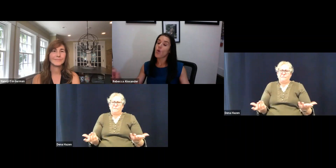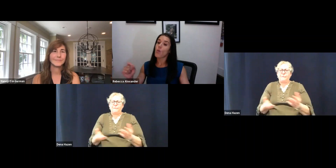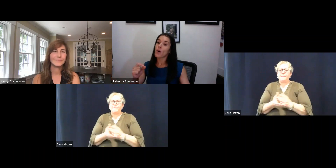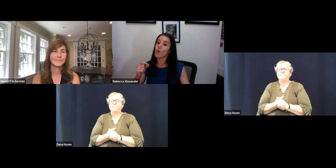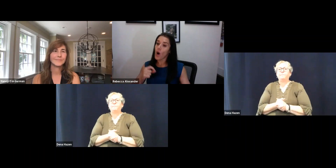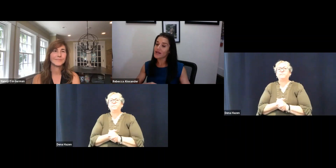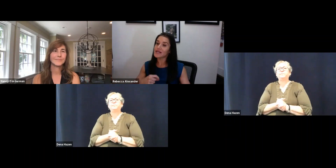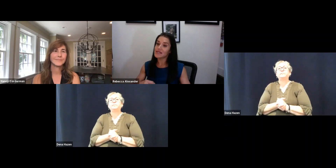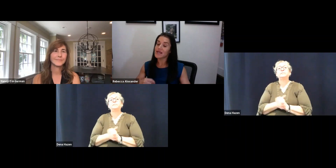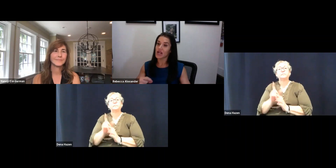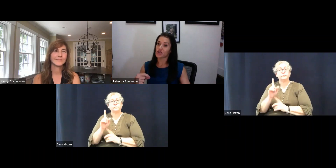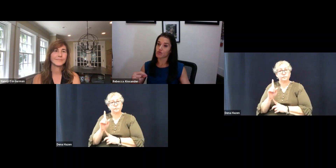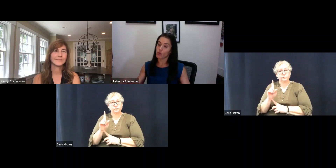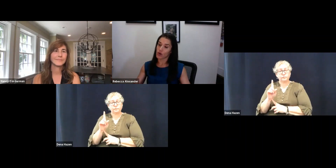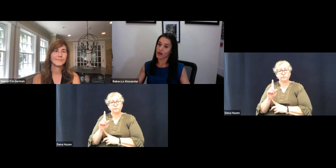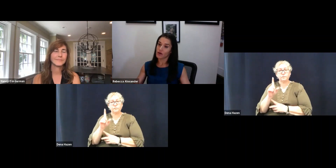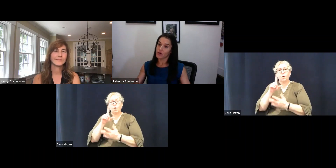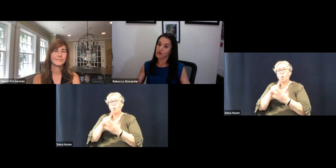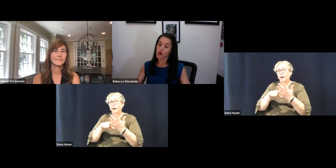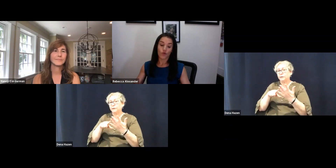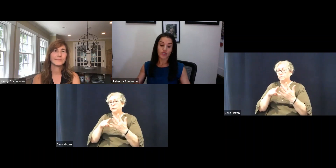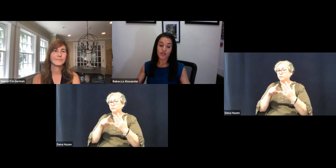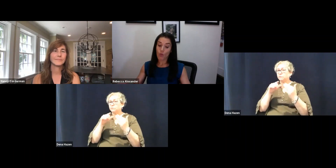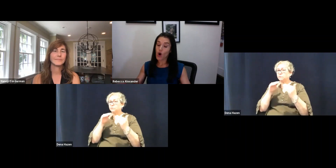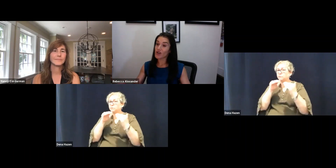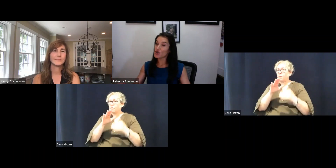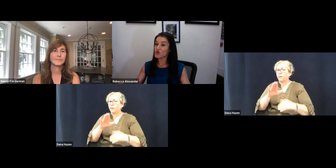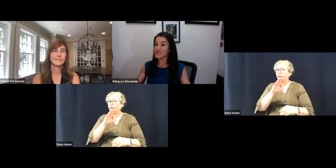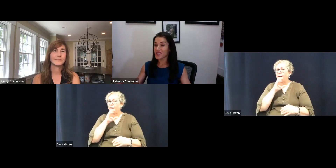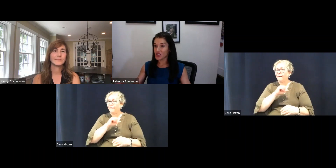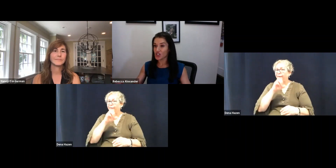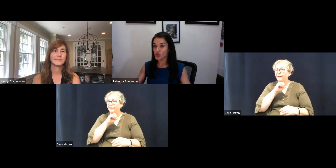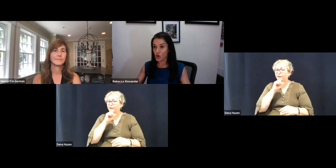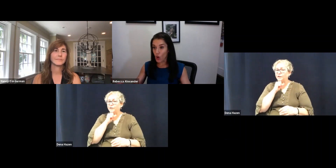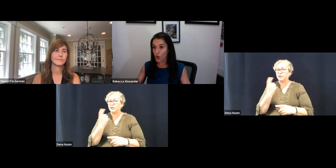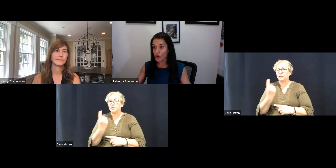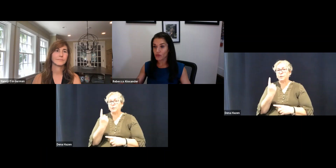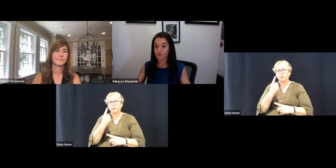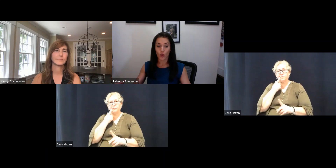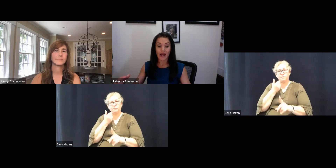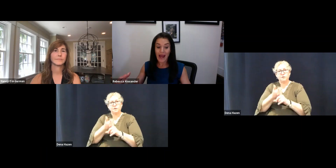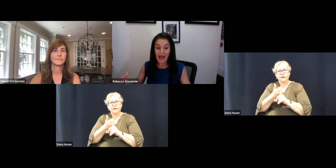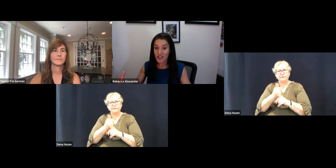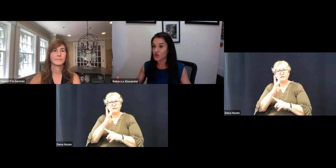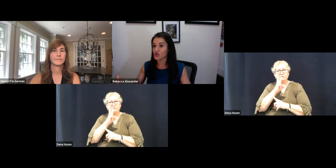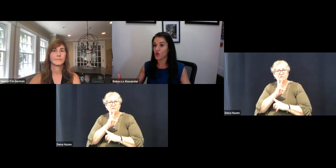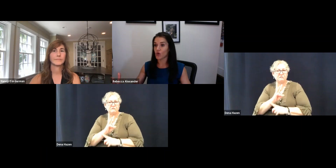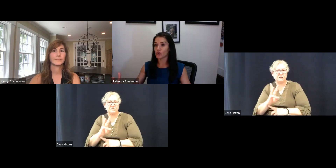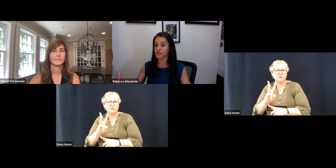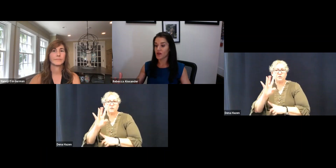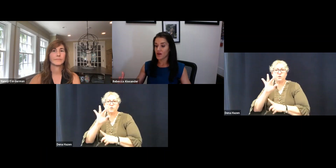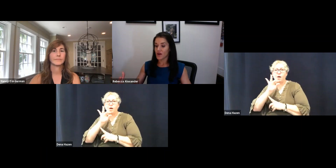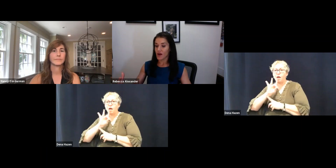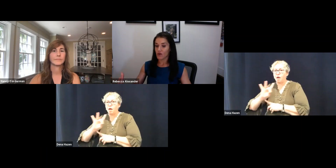So what is age appropriate? So for someone who is 6 years old, or 8 years old,